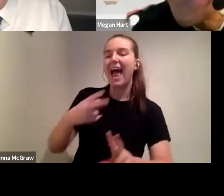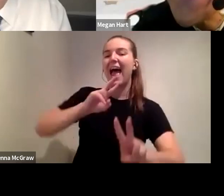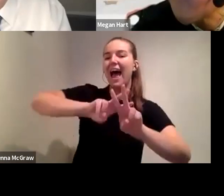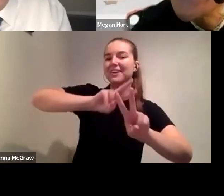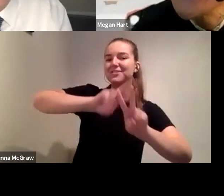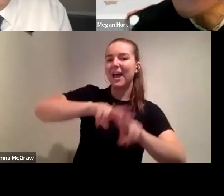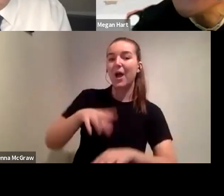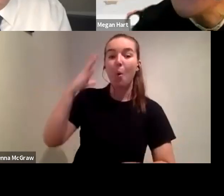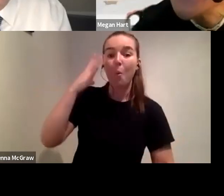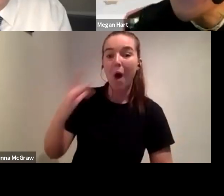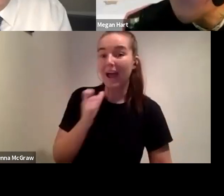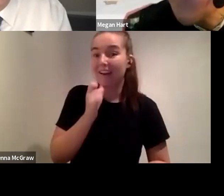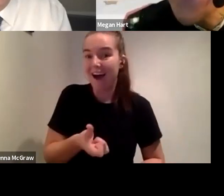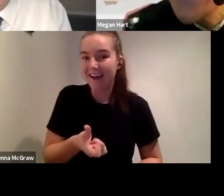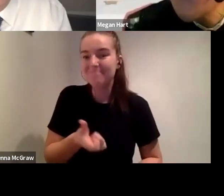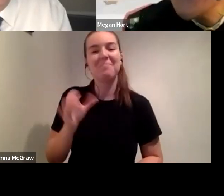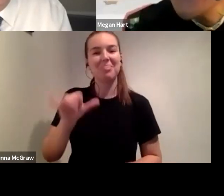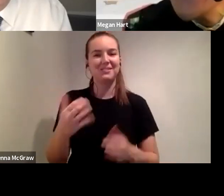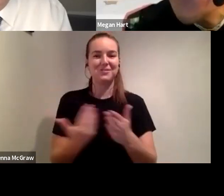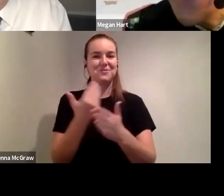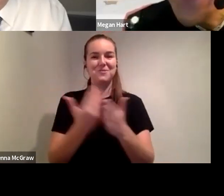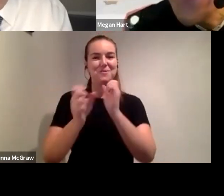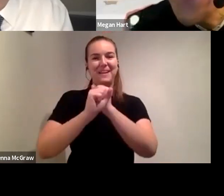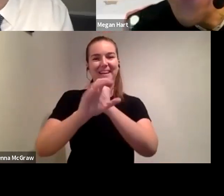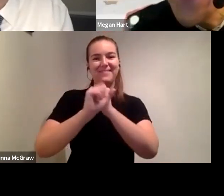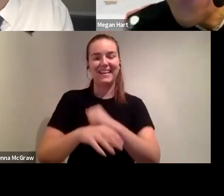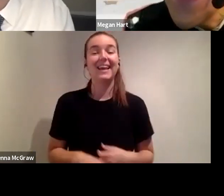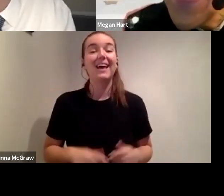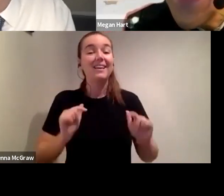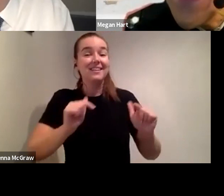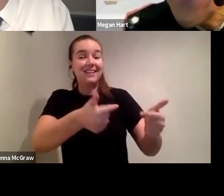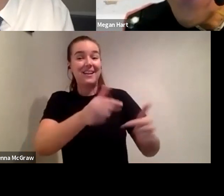Lisa Primm: I love it!